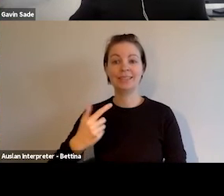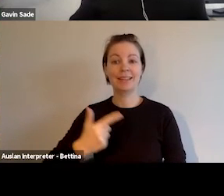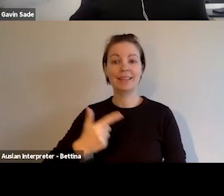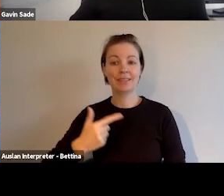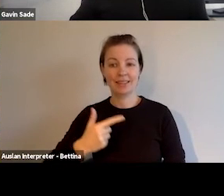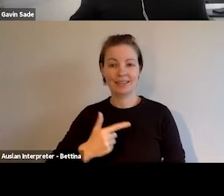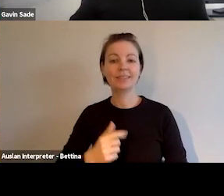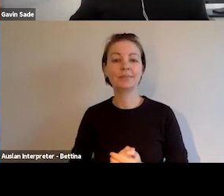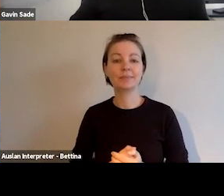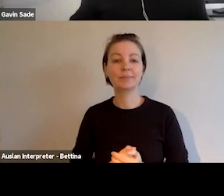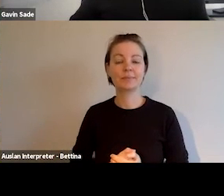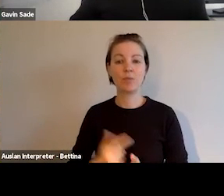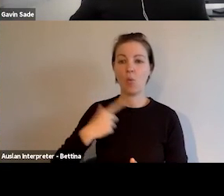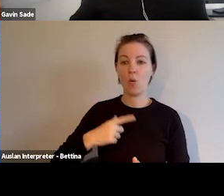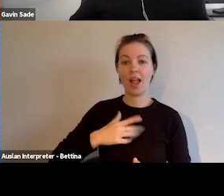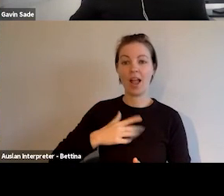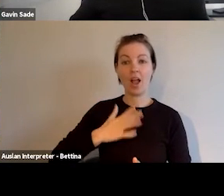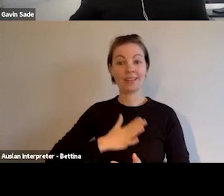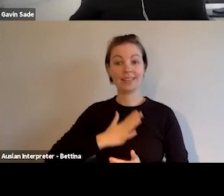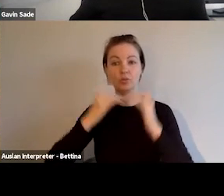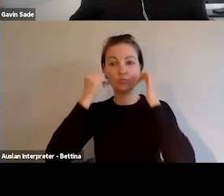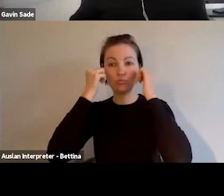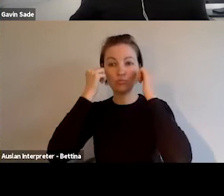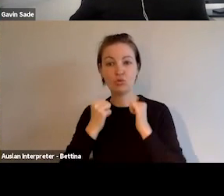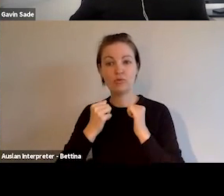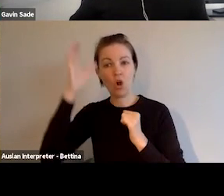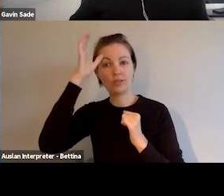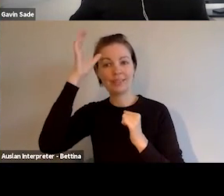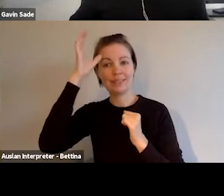brief to prove the concept that we could get creative practice students